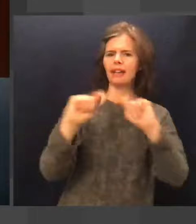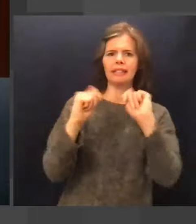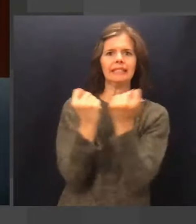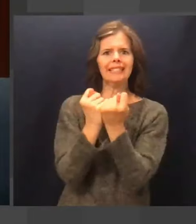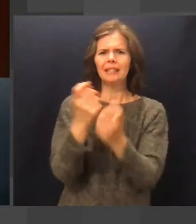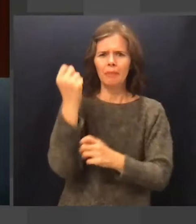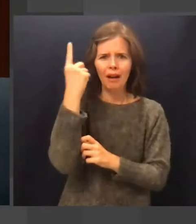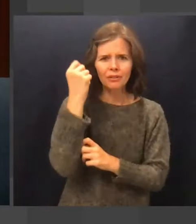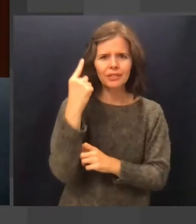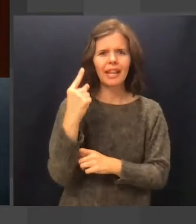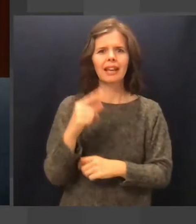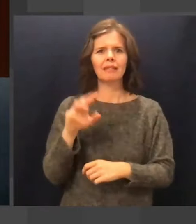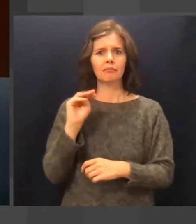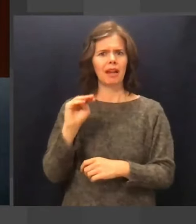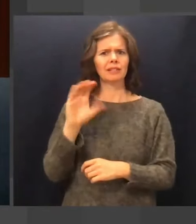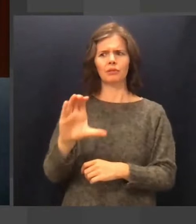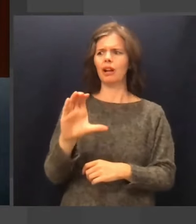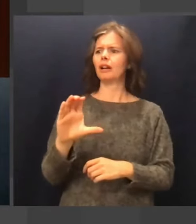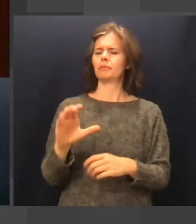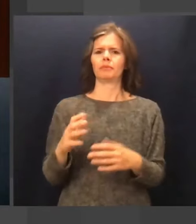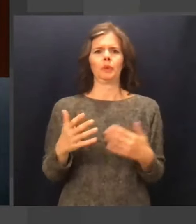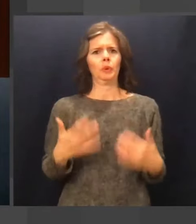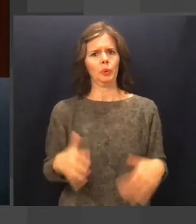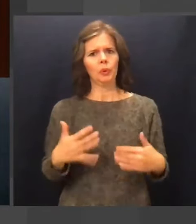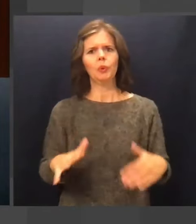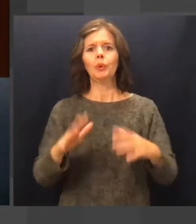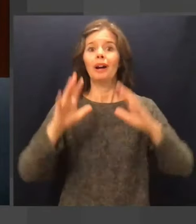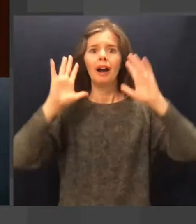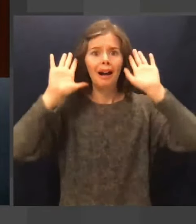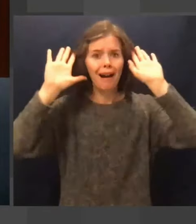TEAM THEY REALLY UNDERSTAND